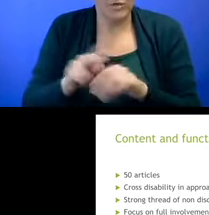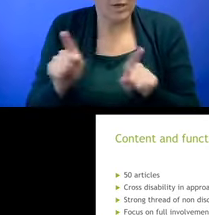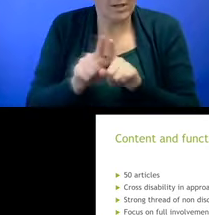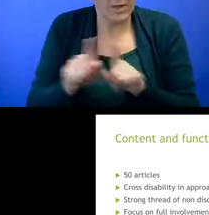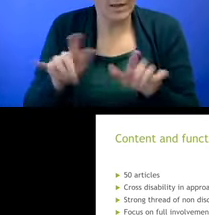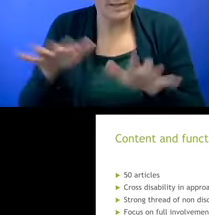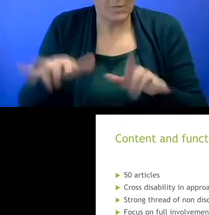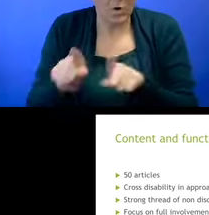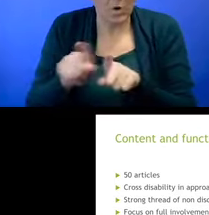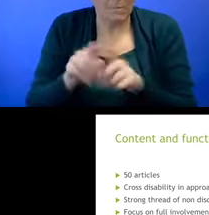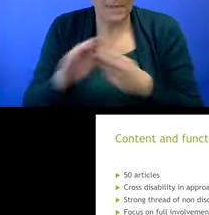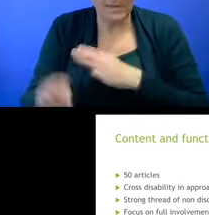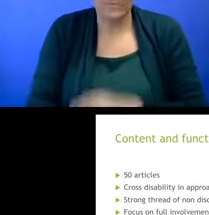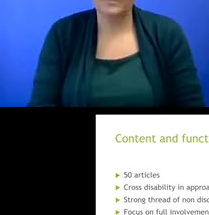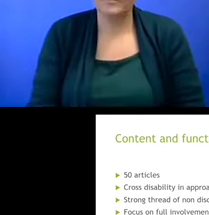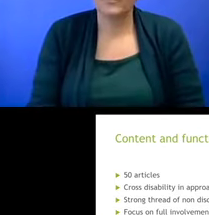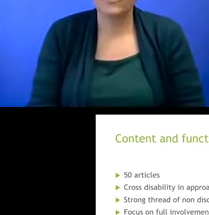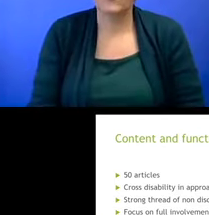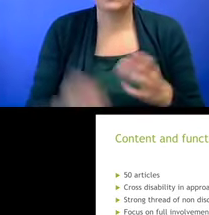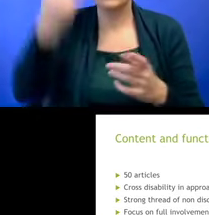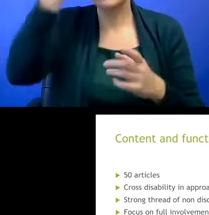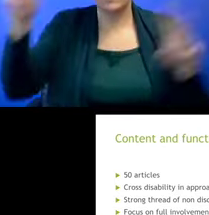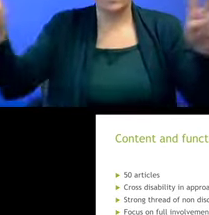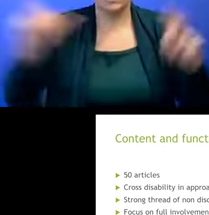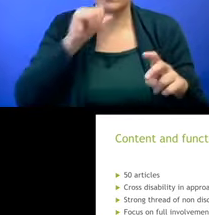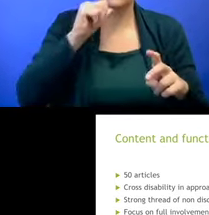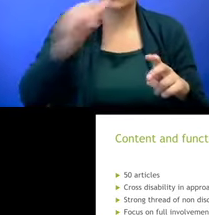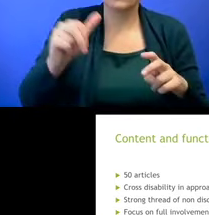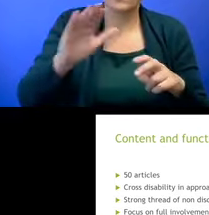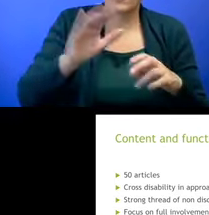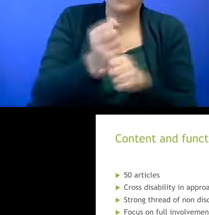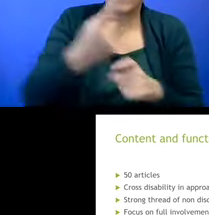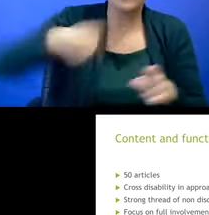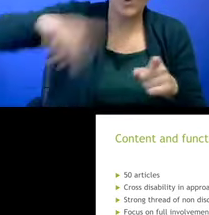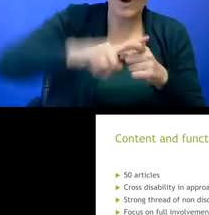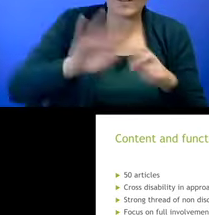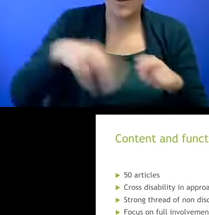The idea of “nothing about us, without us” - this philosophy of disabled people being able to speak